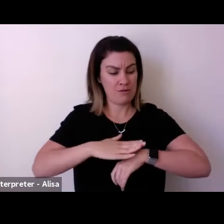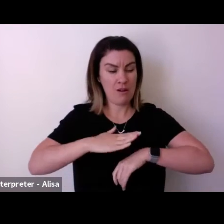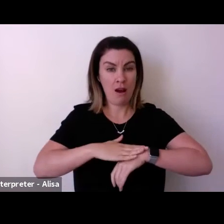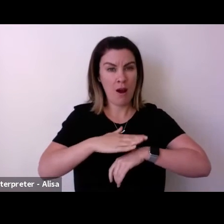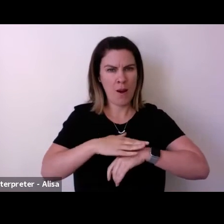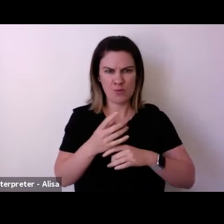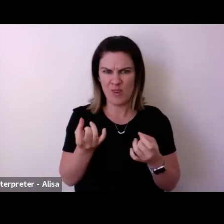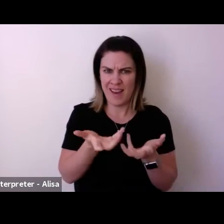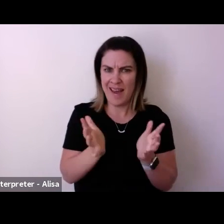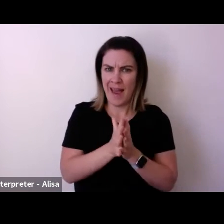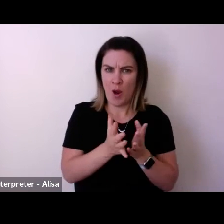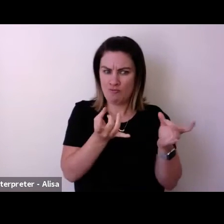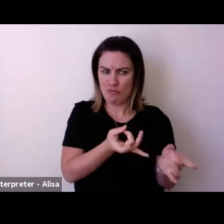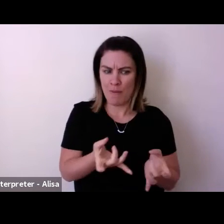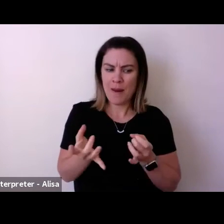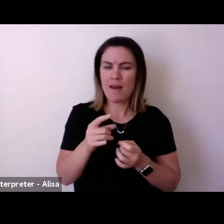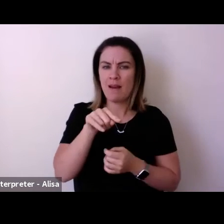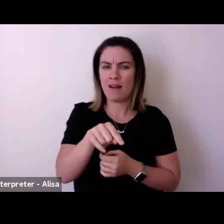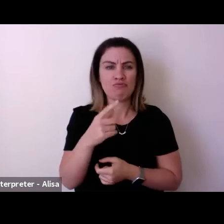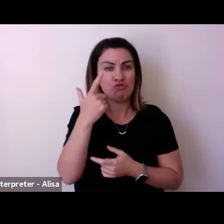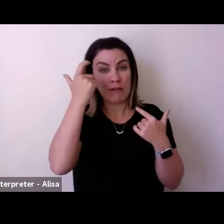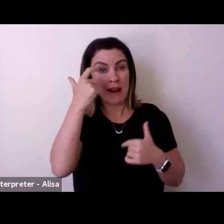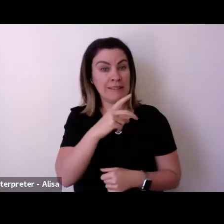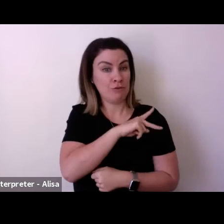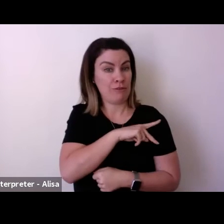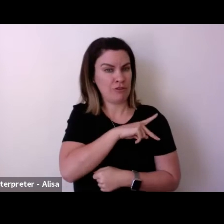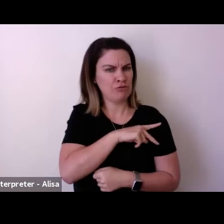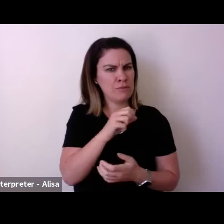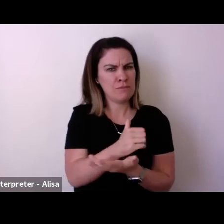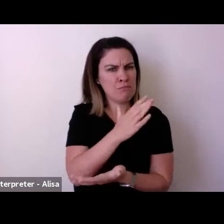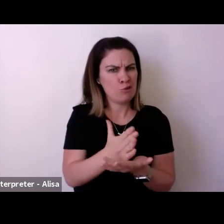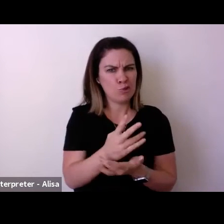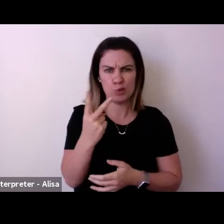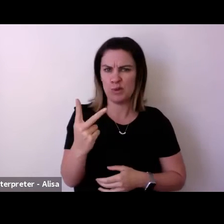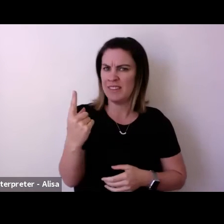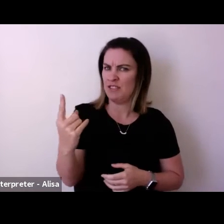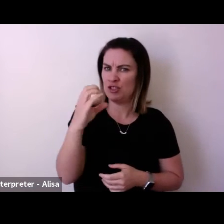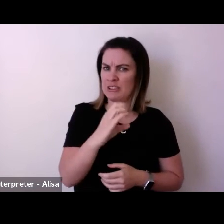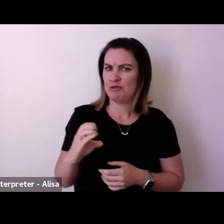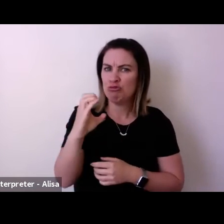professionals to play a key role in 21st century workplaces. The report will